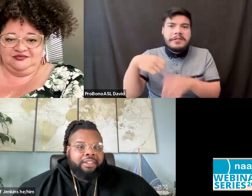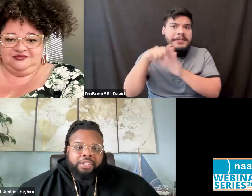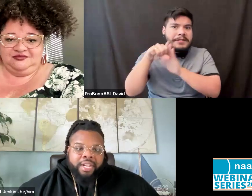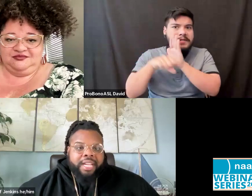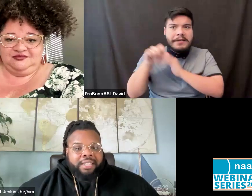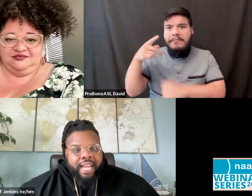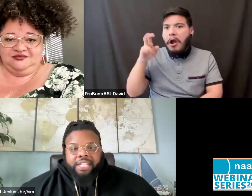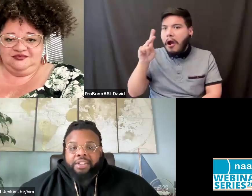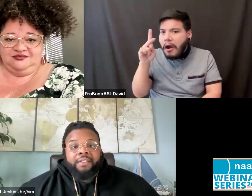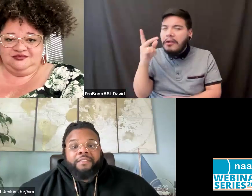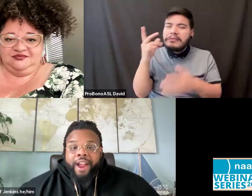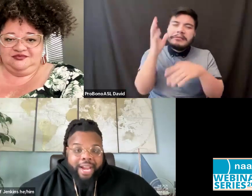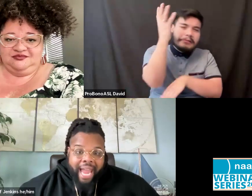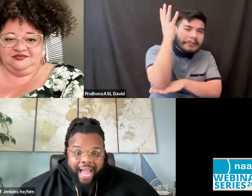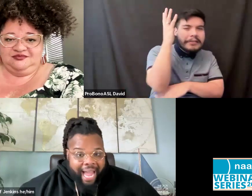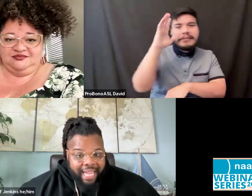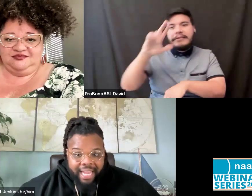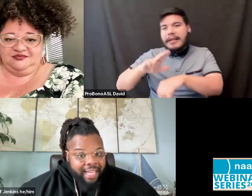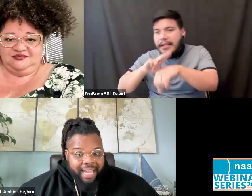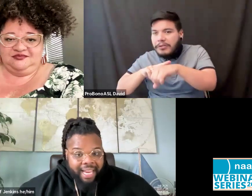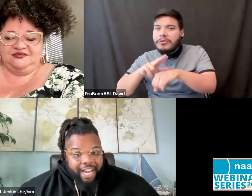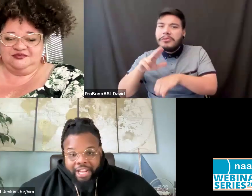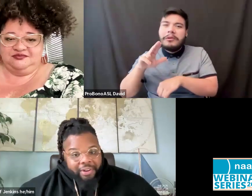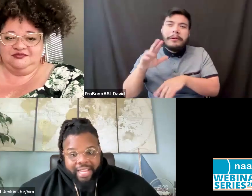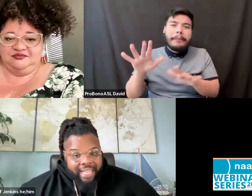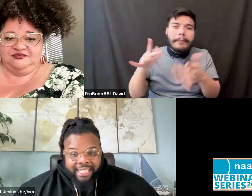There's trees, there's nature very like hiking, like literally is